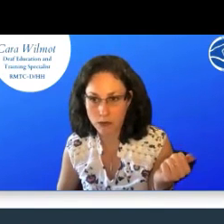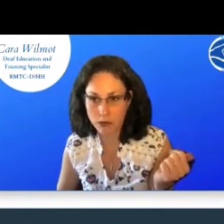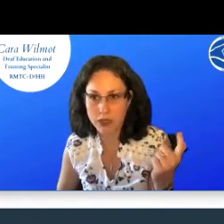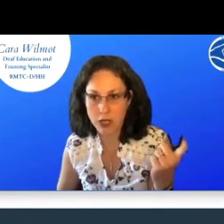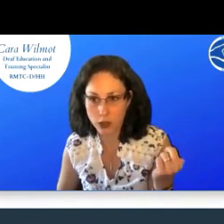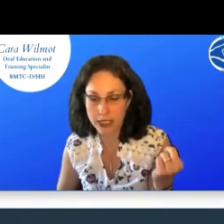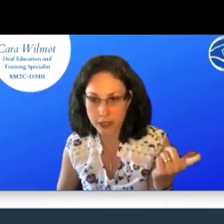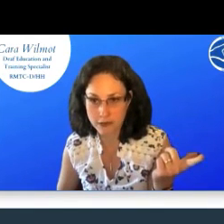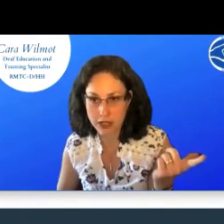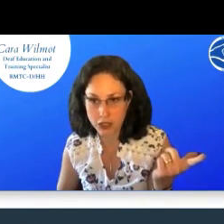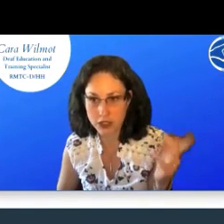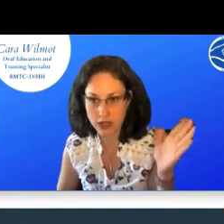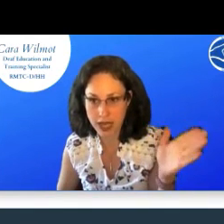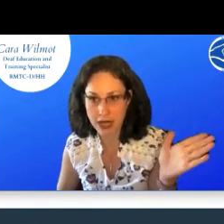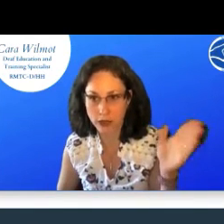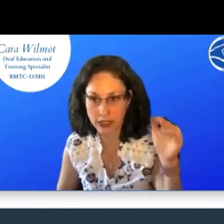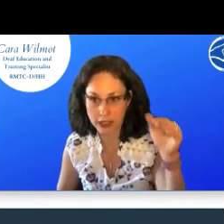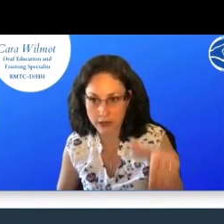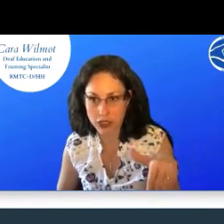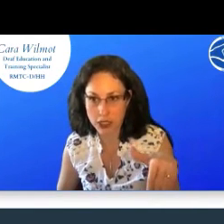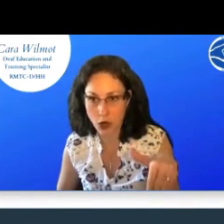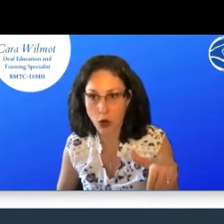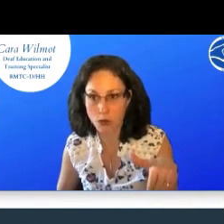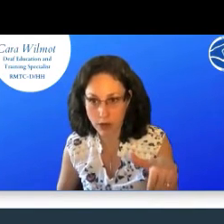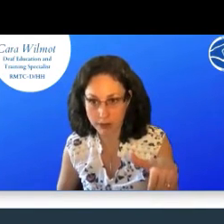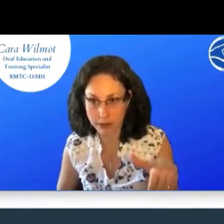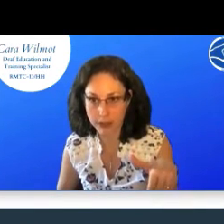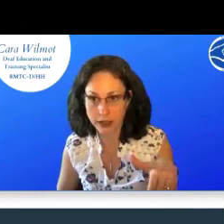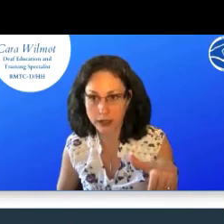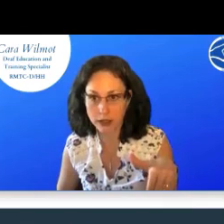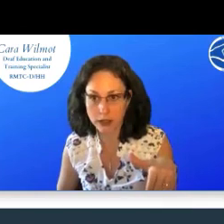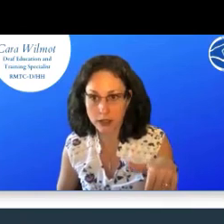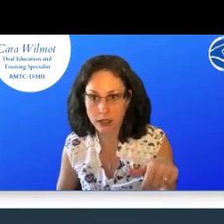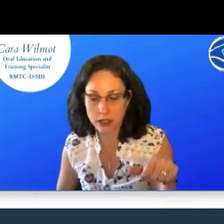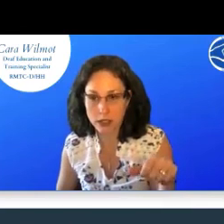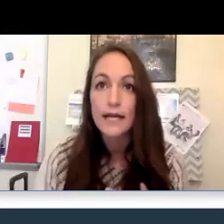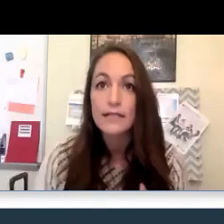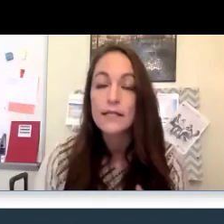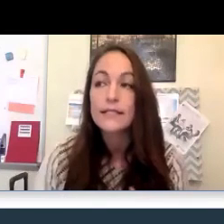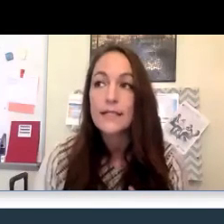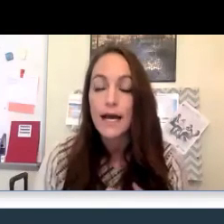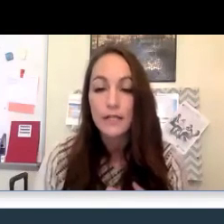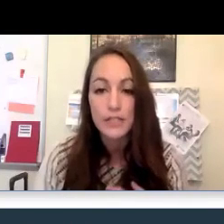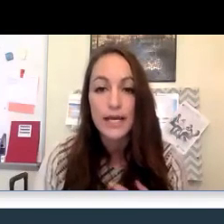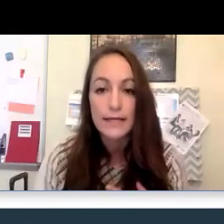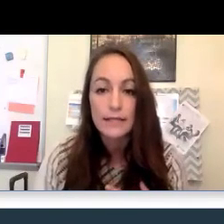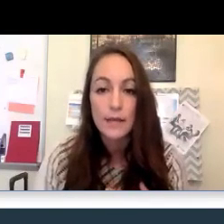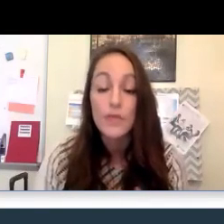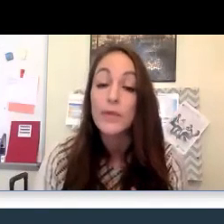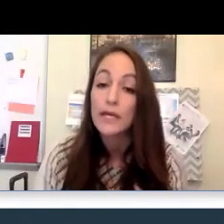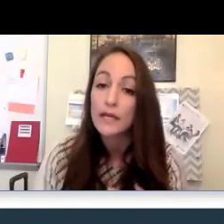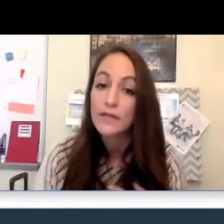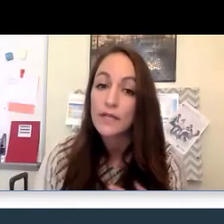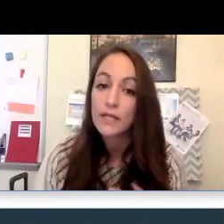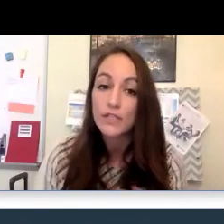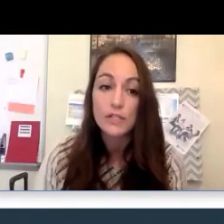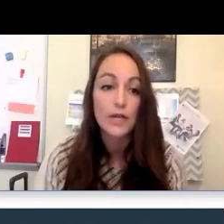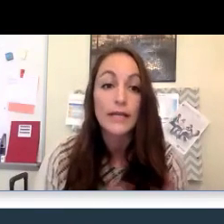You said early intervention. So they had early intervention in the home, probably. [ANNMARIE] Yes and I did actually ask them in the beginning of the year, just trying to get